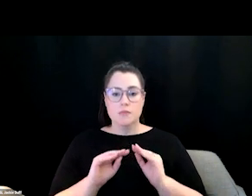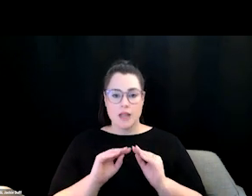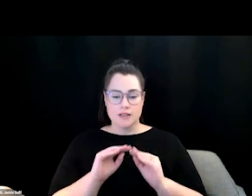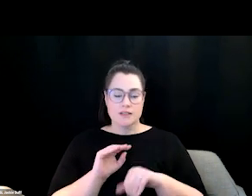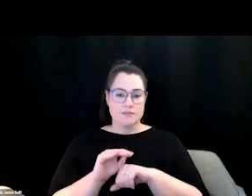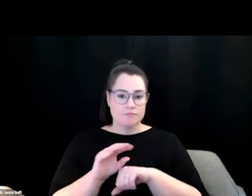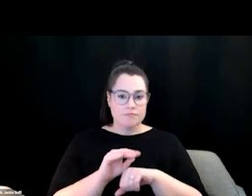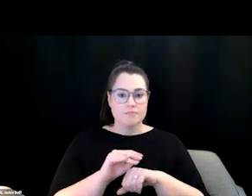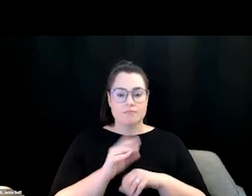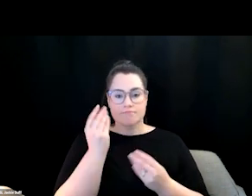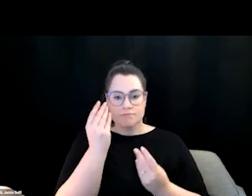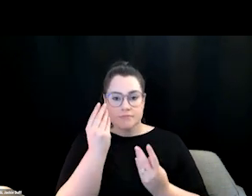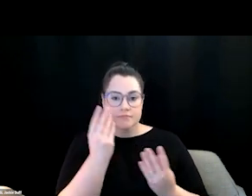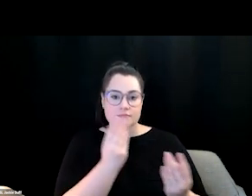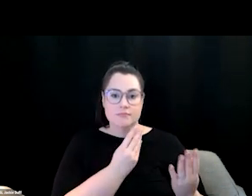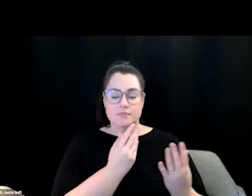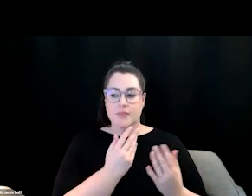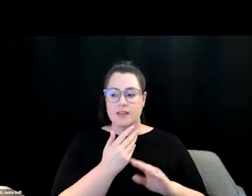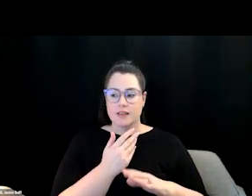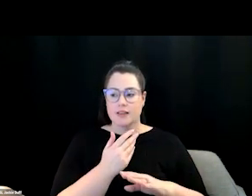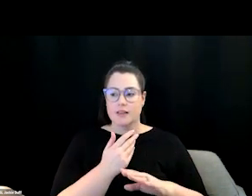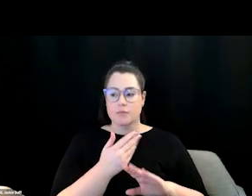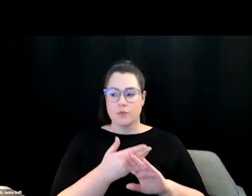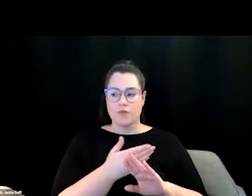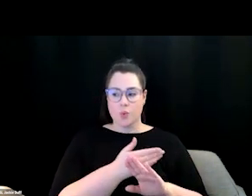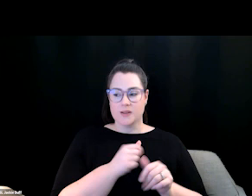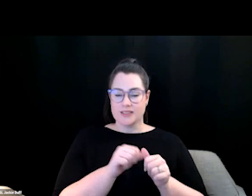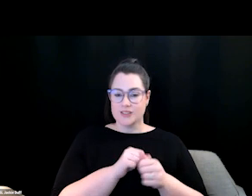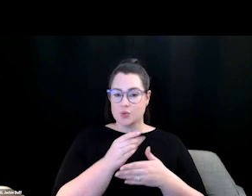So Wednesdays before each weekend, we do post an advisory on our outage times.